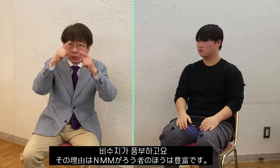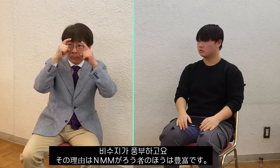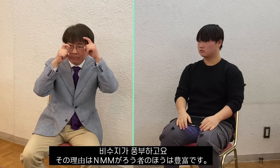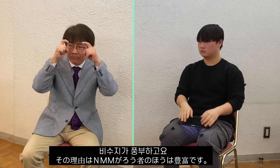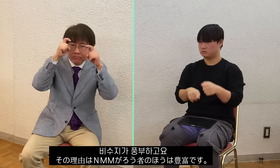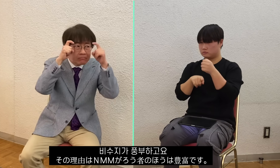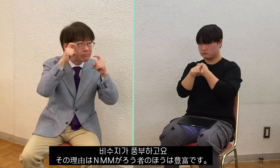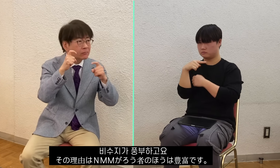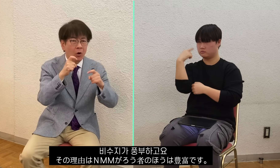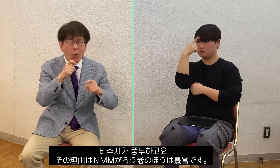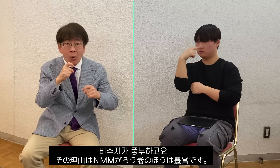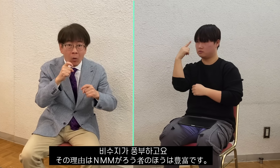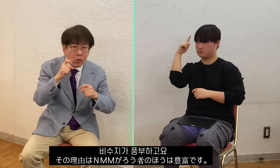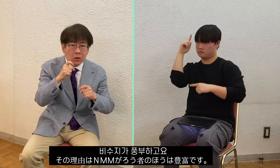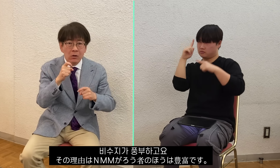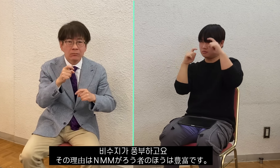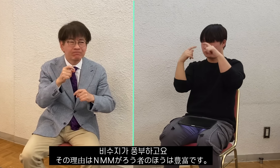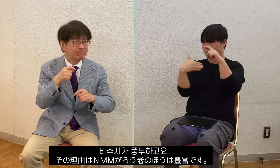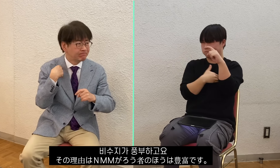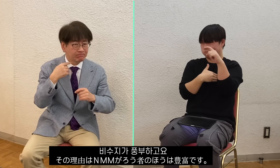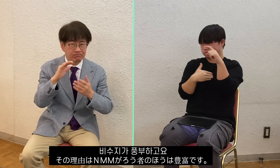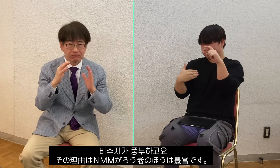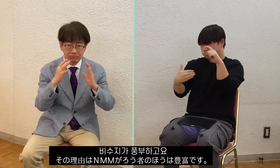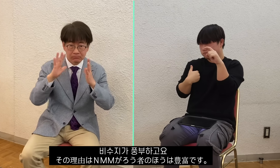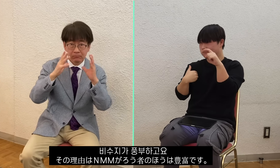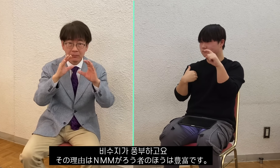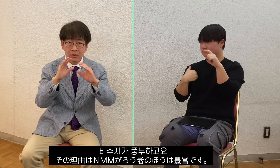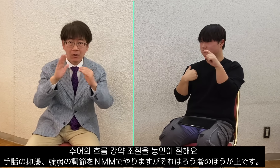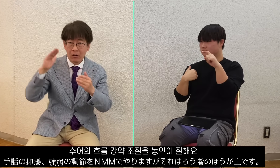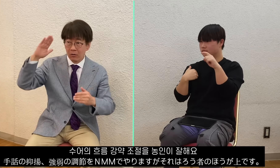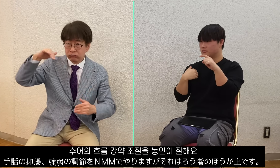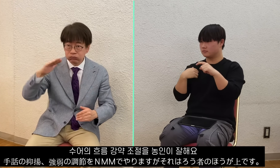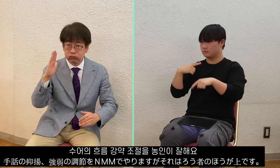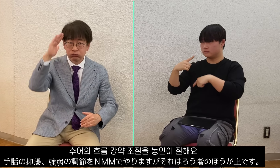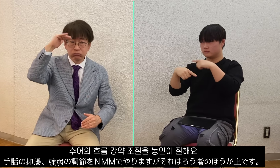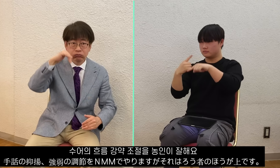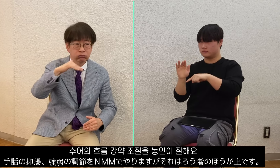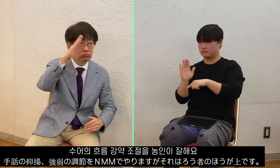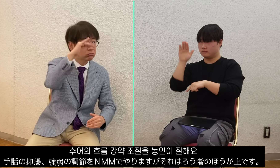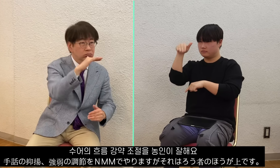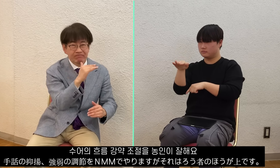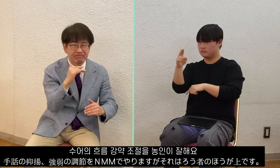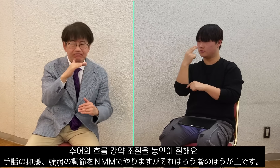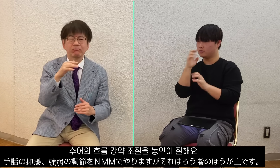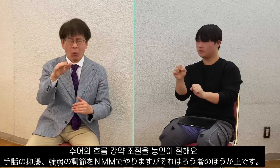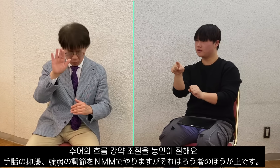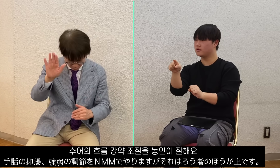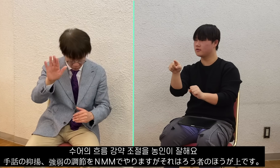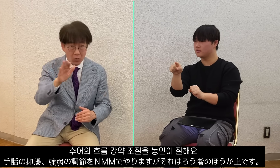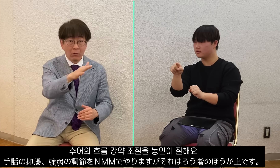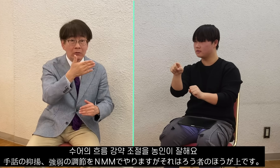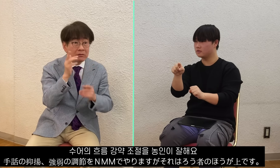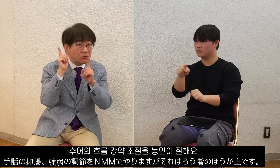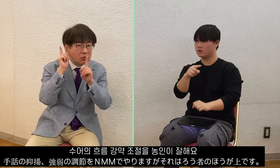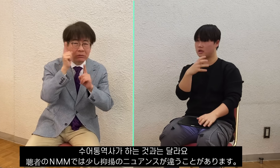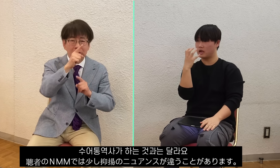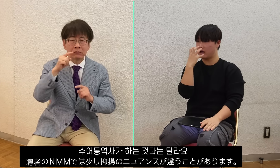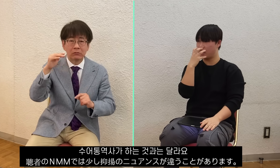Deaf people are rich in NMS. Deaf people are good at controlling the flow of signage.